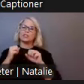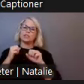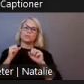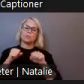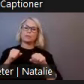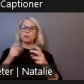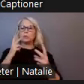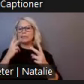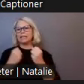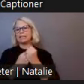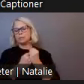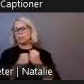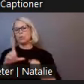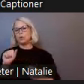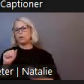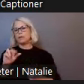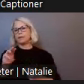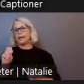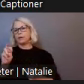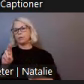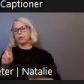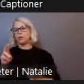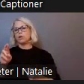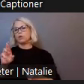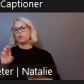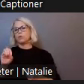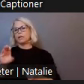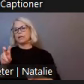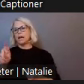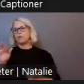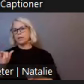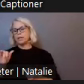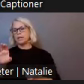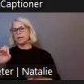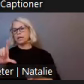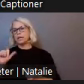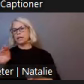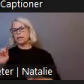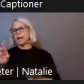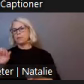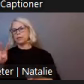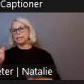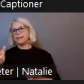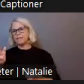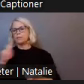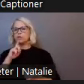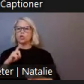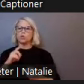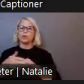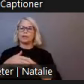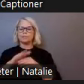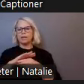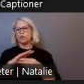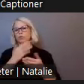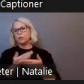the recovery collaborative through an equity lens, and making sure that recovery information